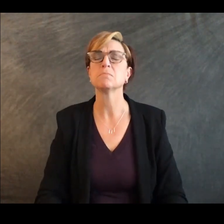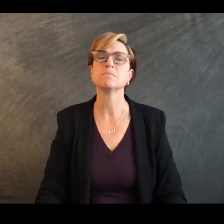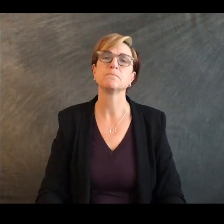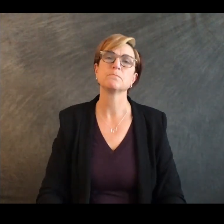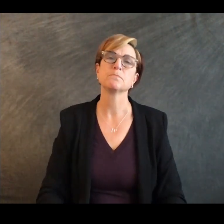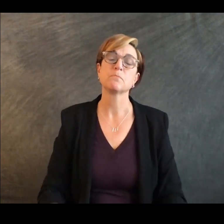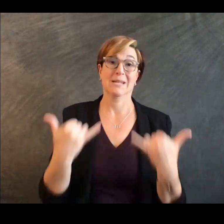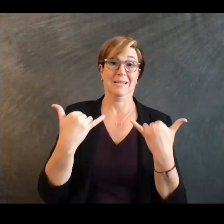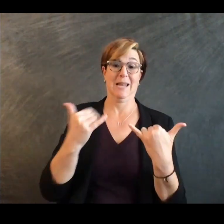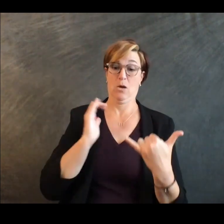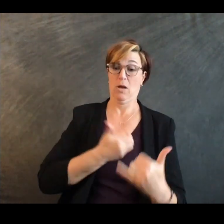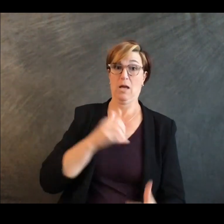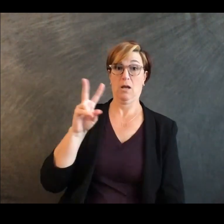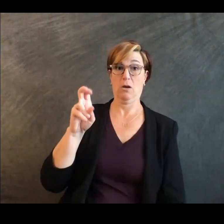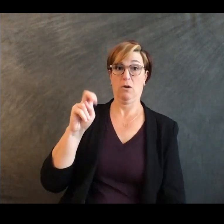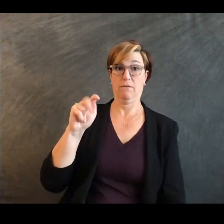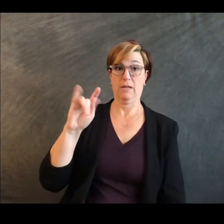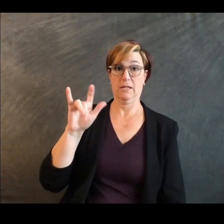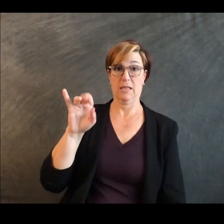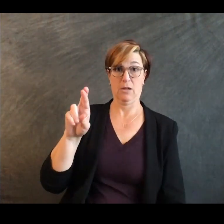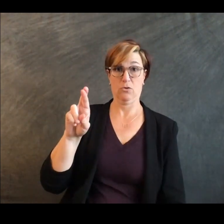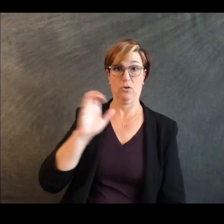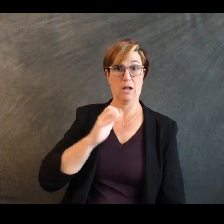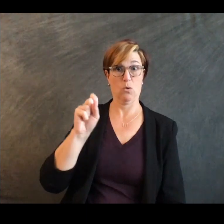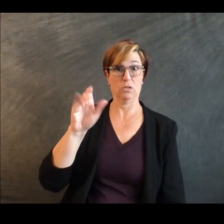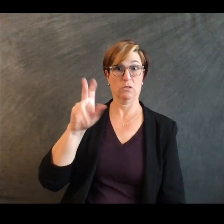we need the stockpile so we can immediately move them from place to